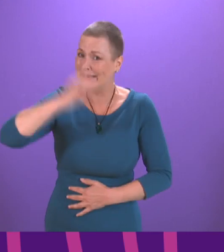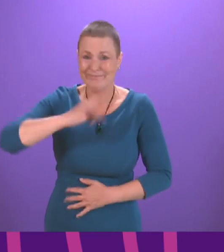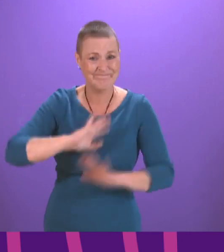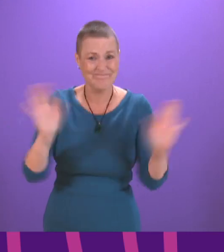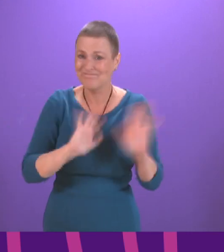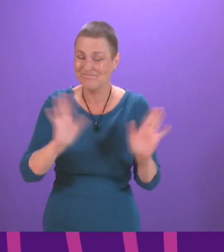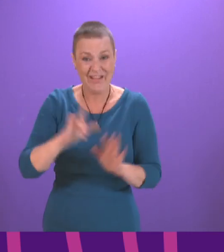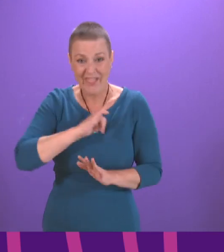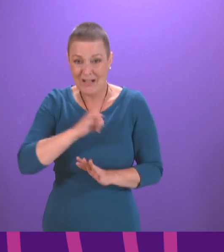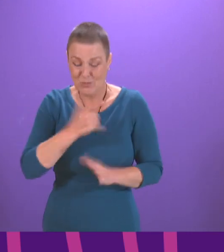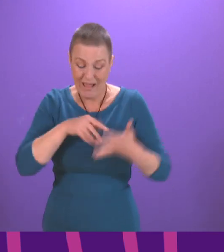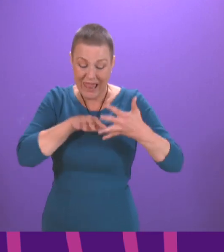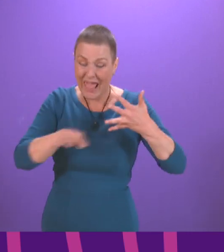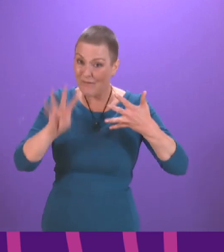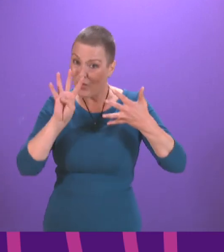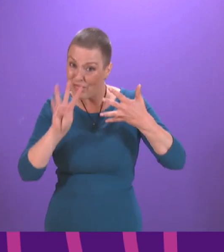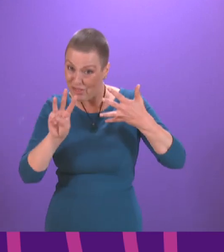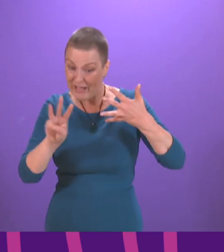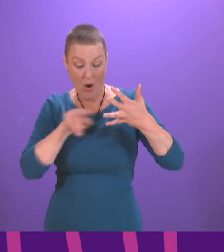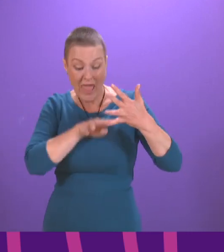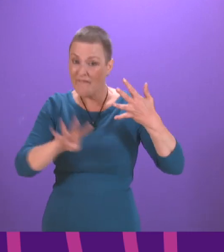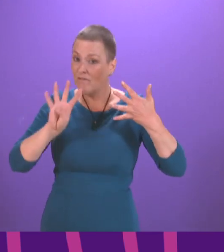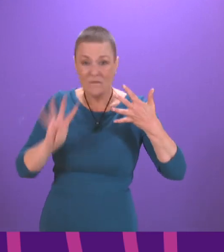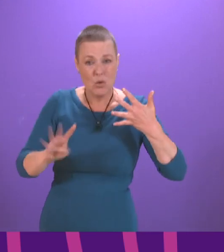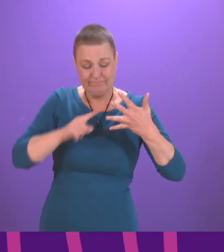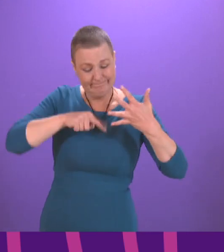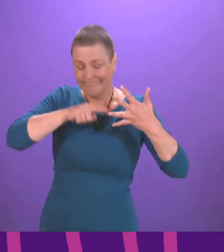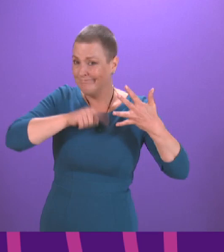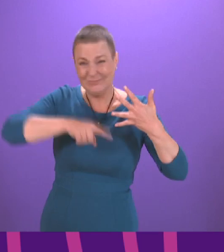too great in areas with level 3 or level 4 conditions to allow adult contact sport.